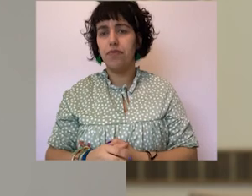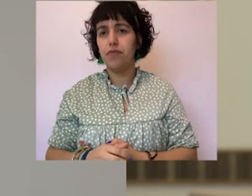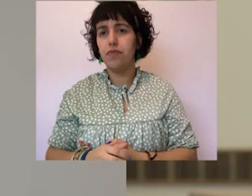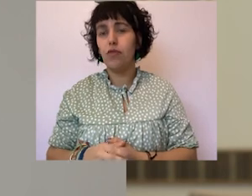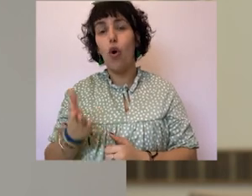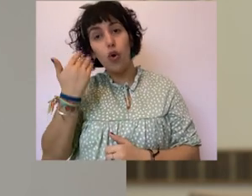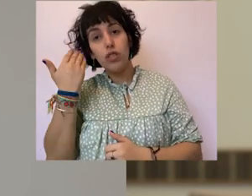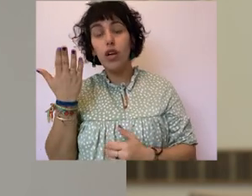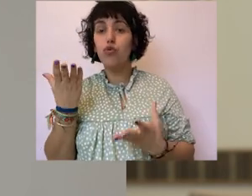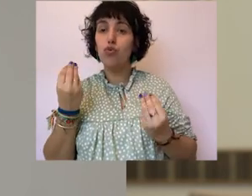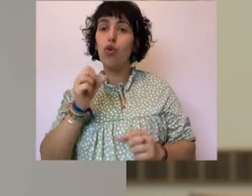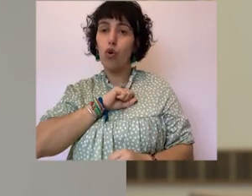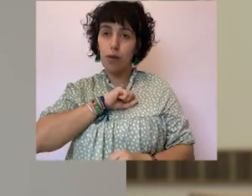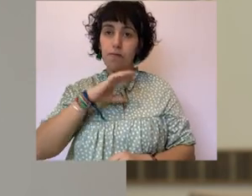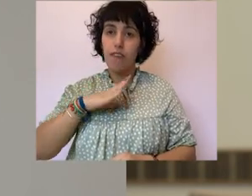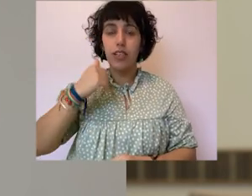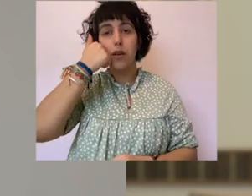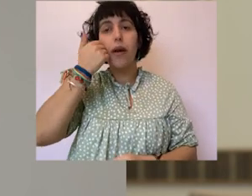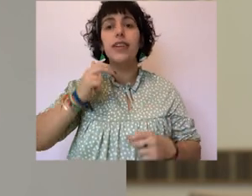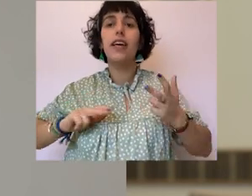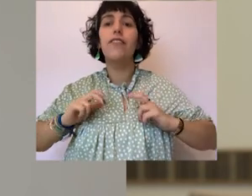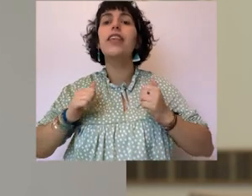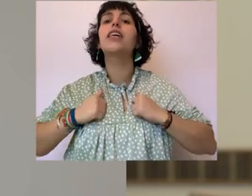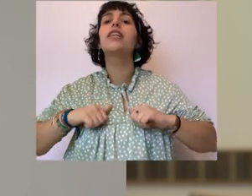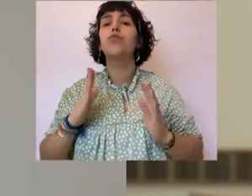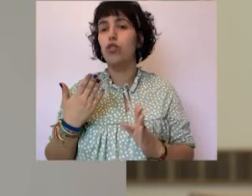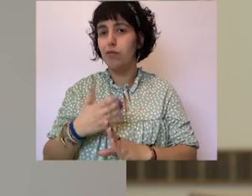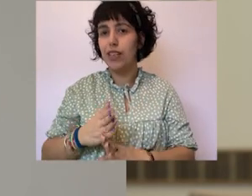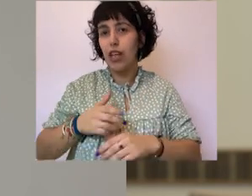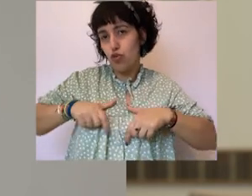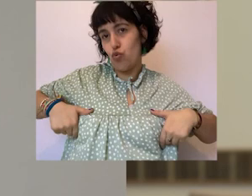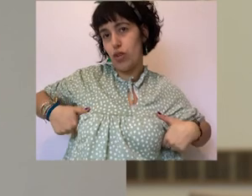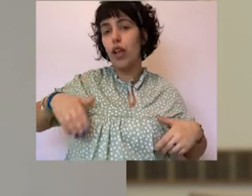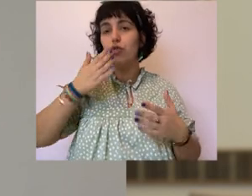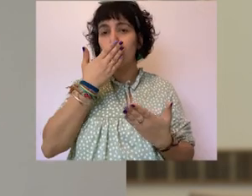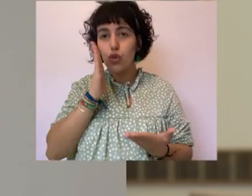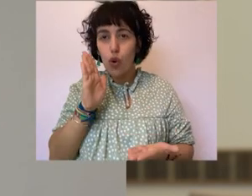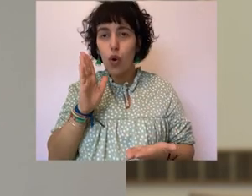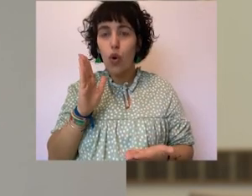So white clothes are even more visible without underwear so it's there. Yes, this person has boobs.